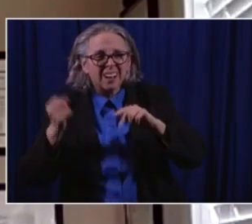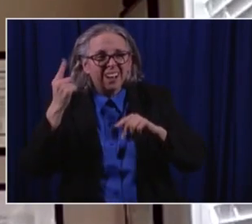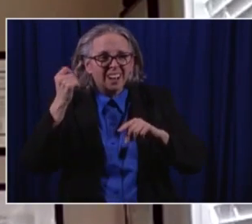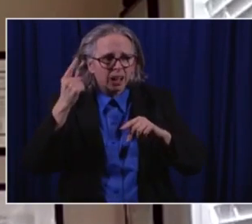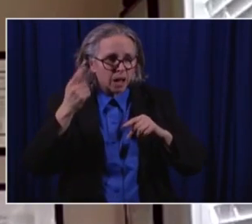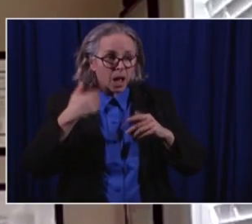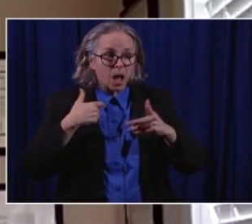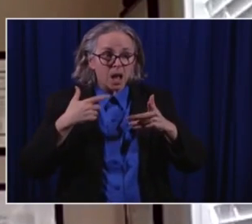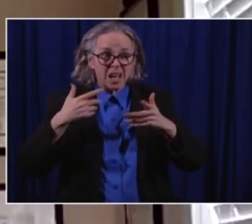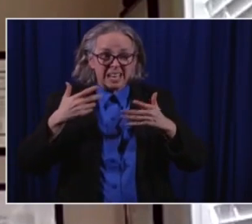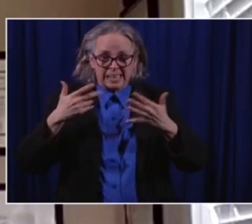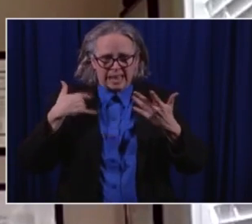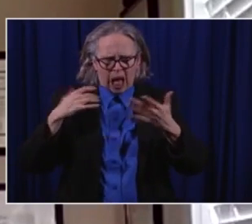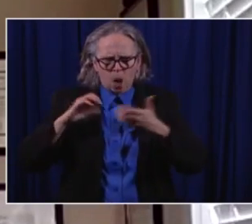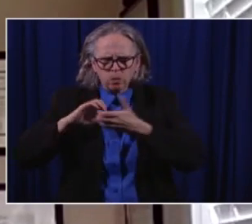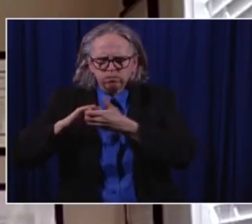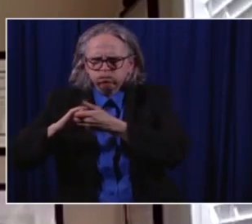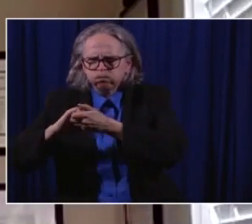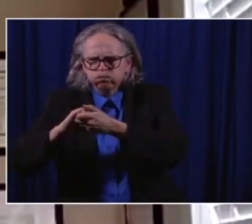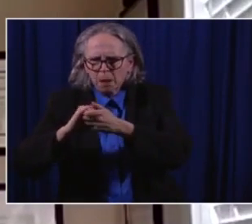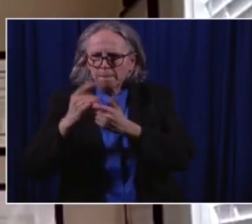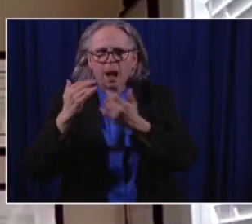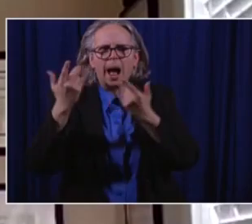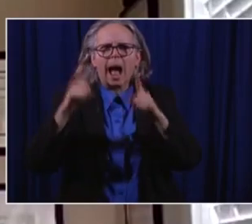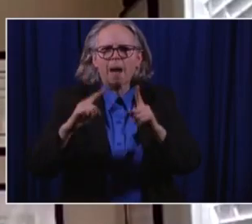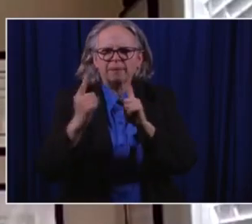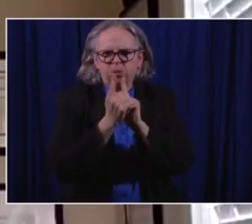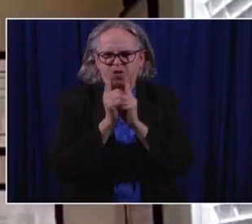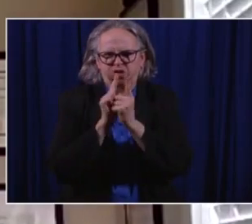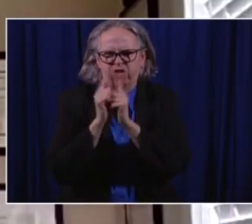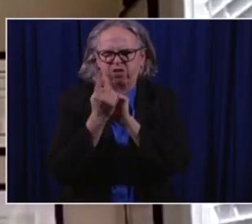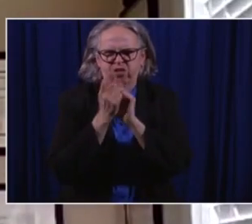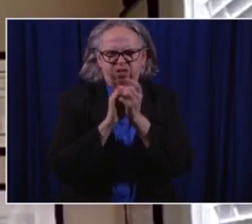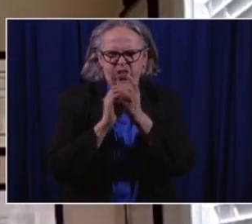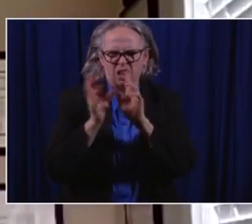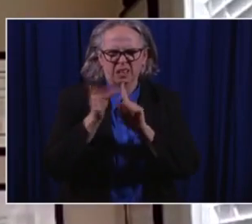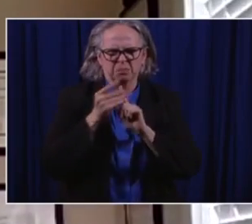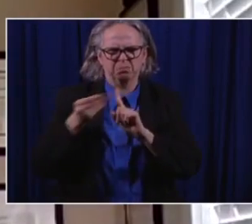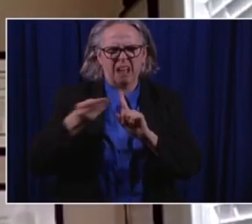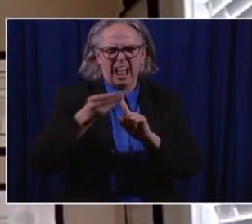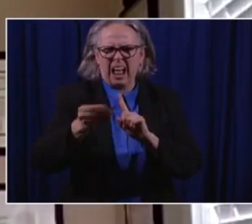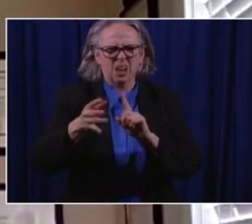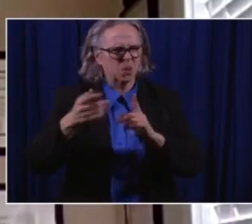again as doctor Coburn said we've done it before. Remember this virus spreads from me to